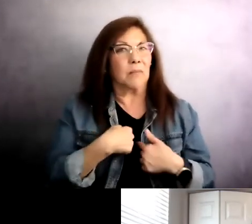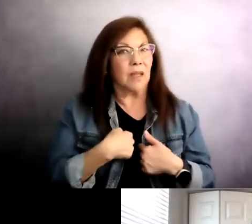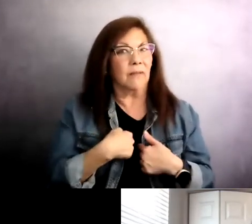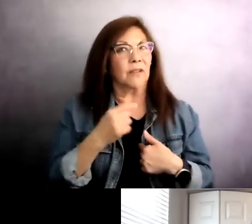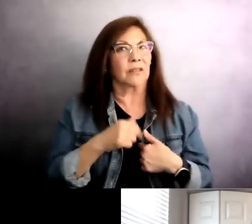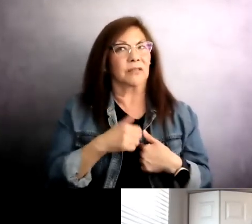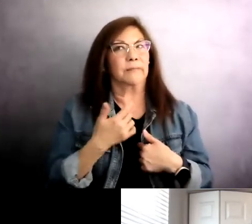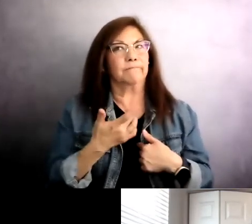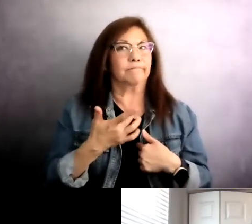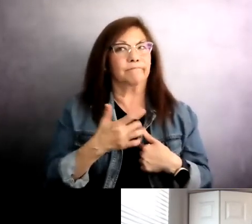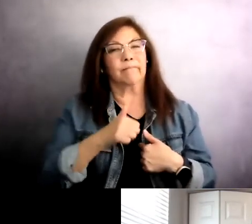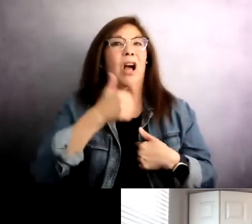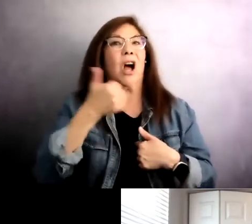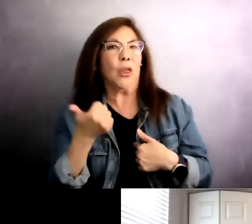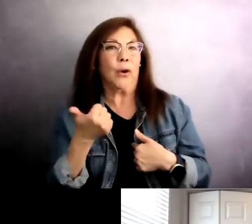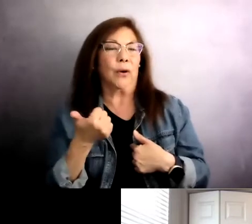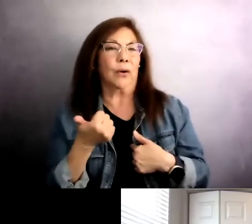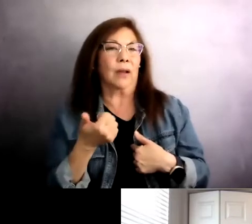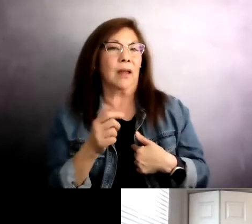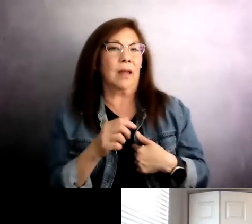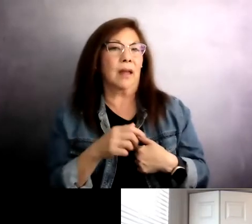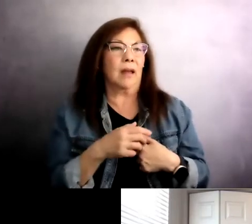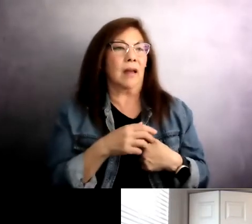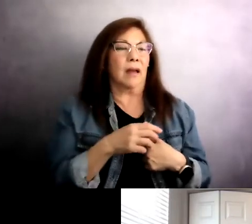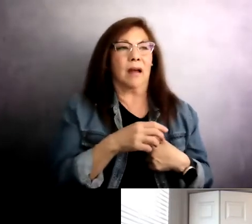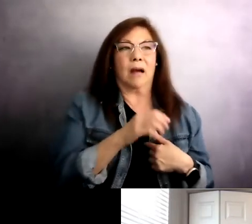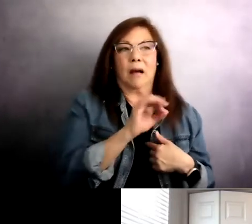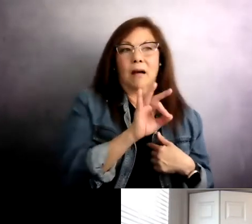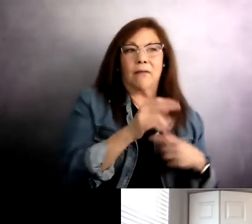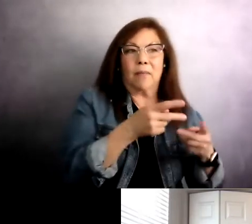From a place if that makes sense?